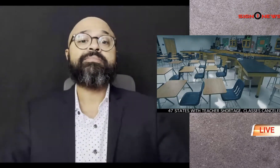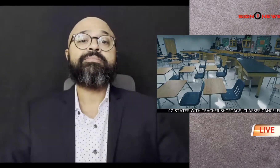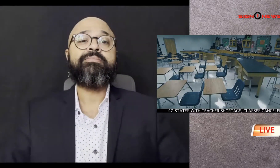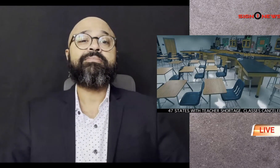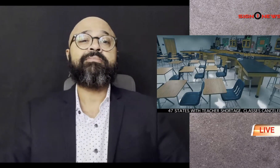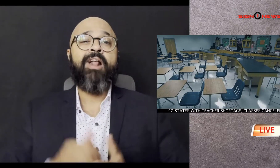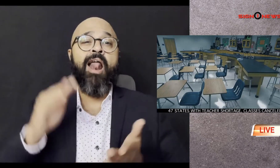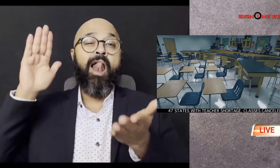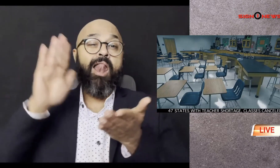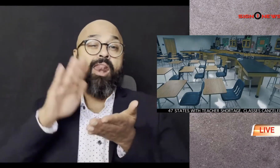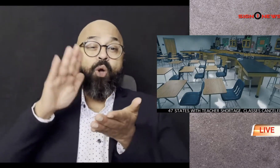low pay